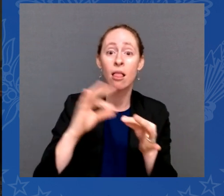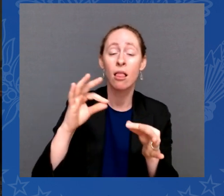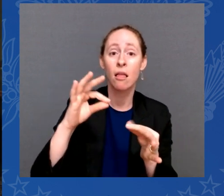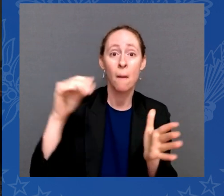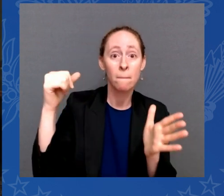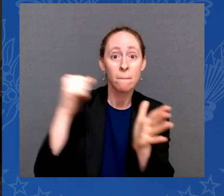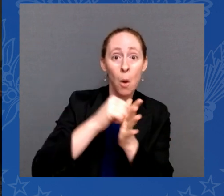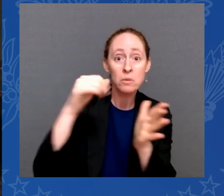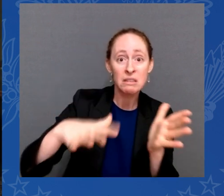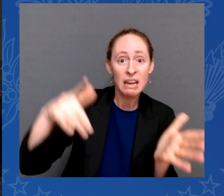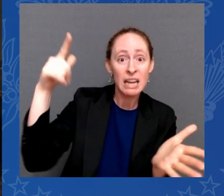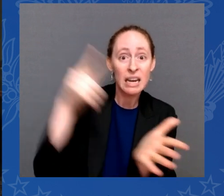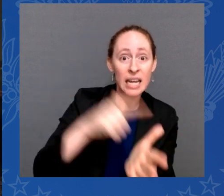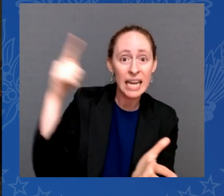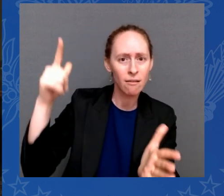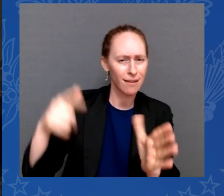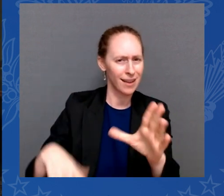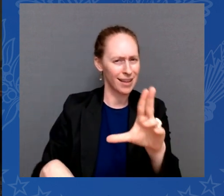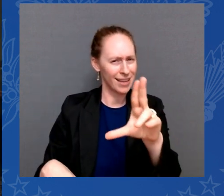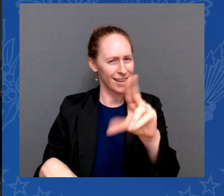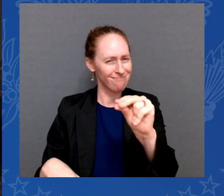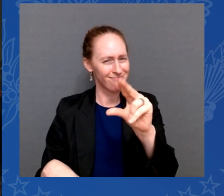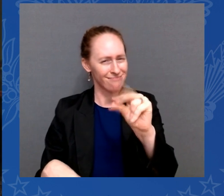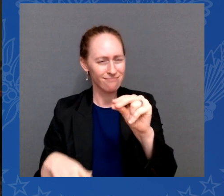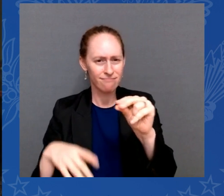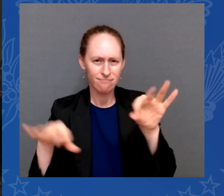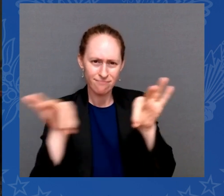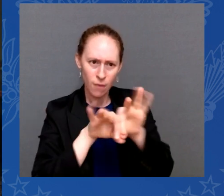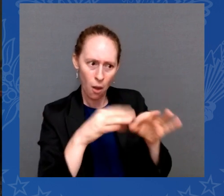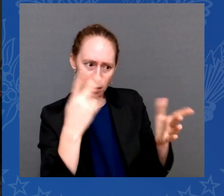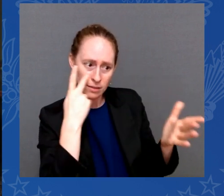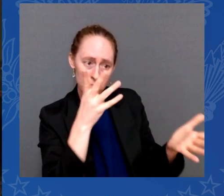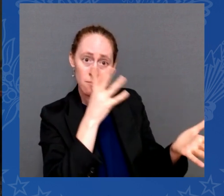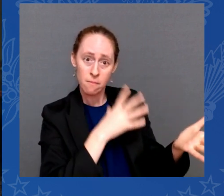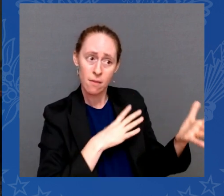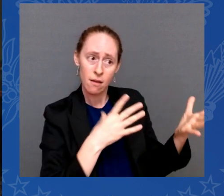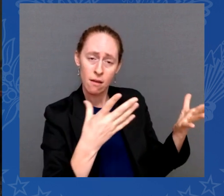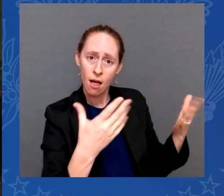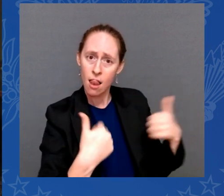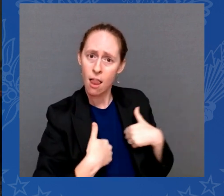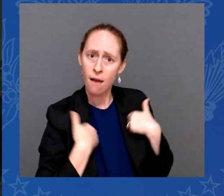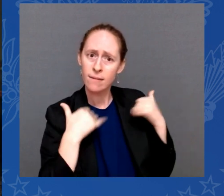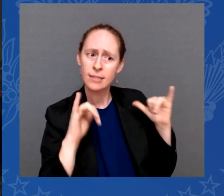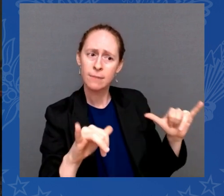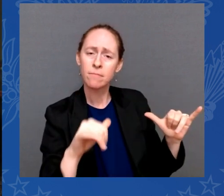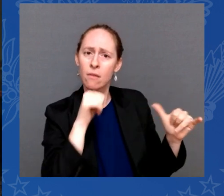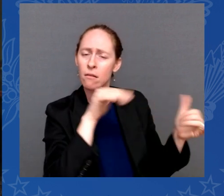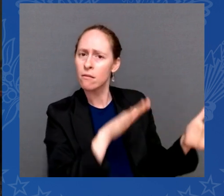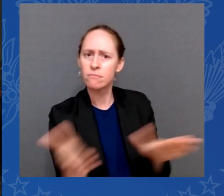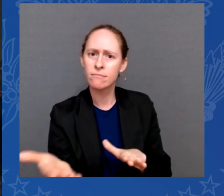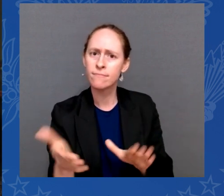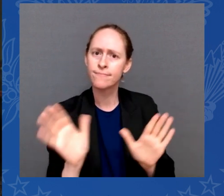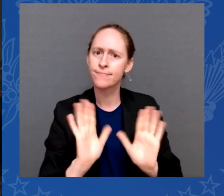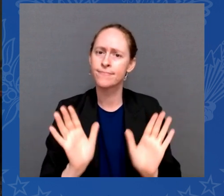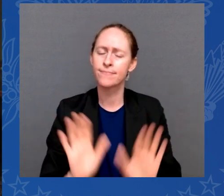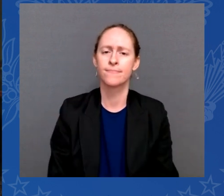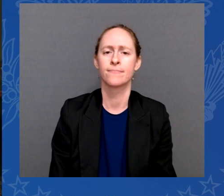also helps women travel out of state for medical care. Secretary Becerra is going to work with states through the Medicaid